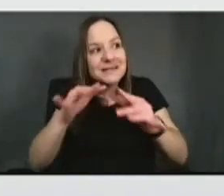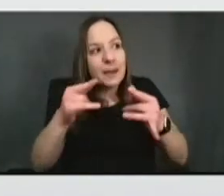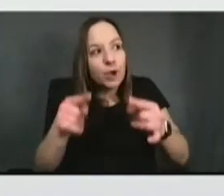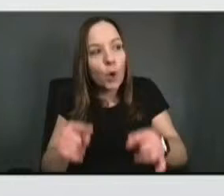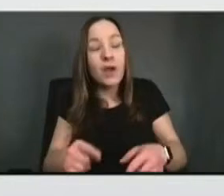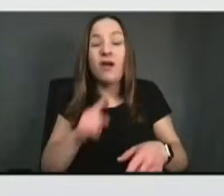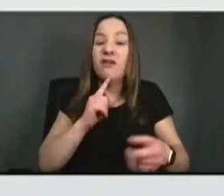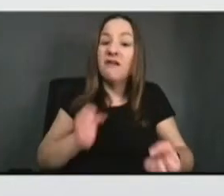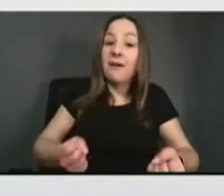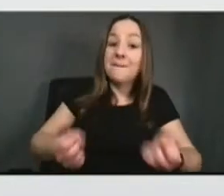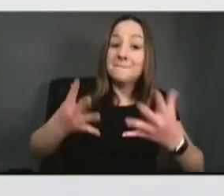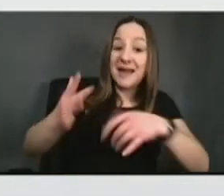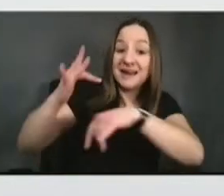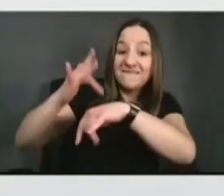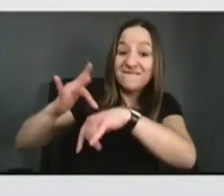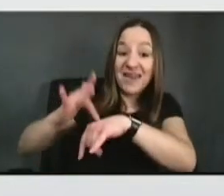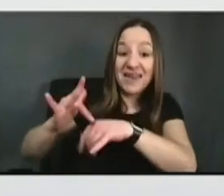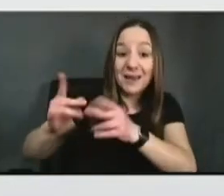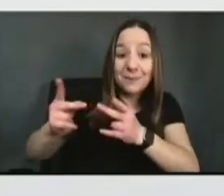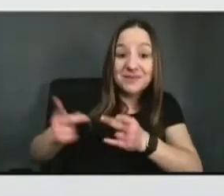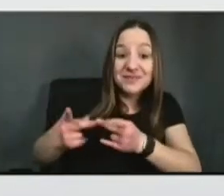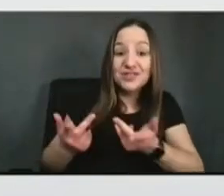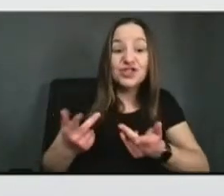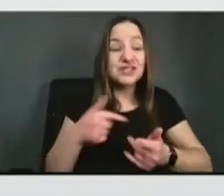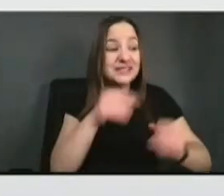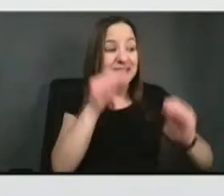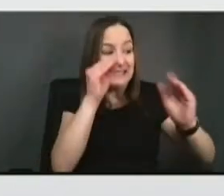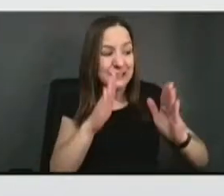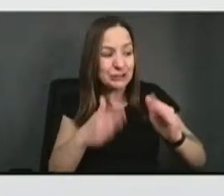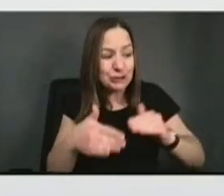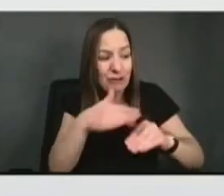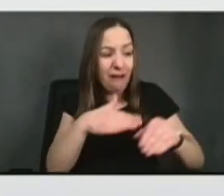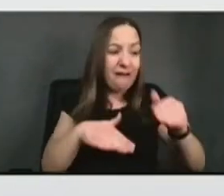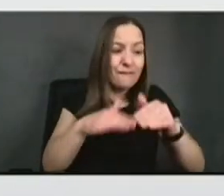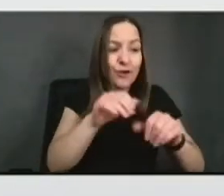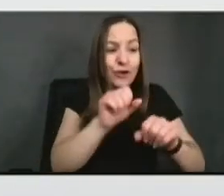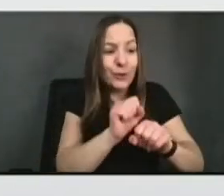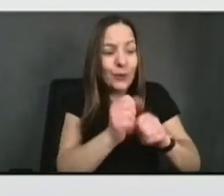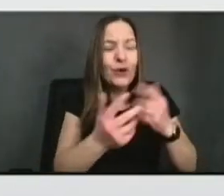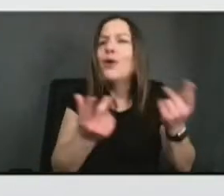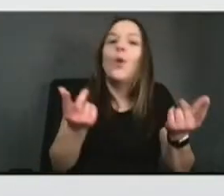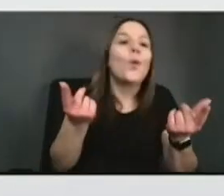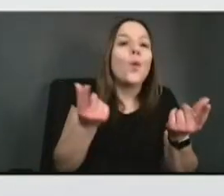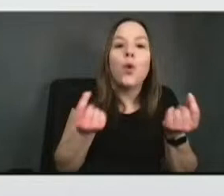pandemic conditions, and there are a number of open positions. They're covering classes.